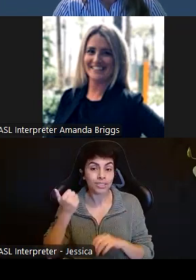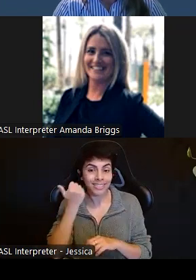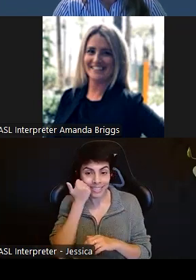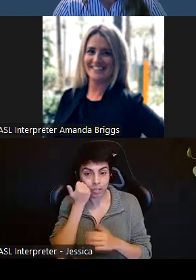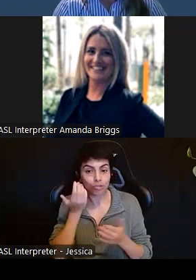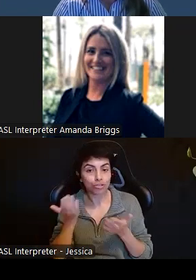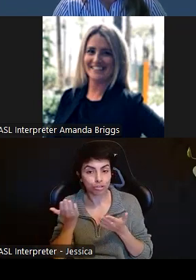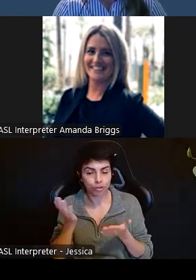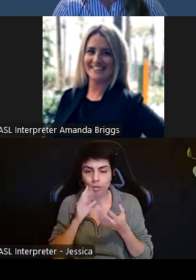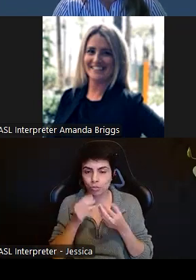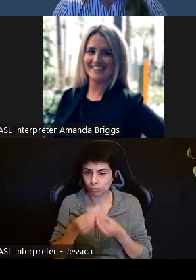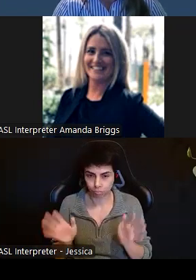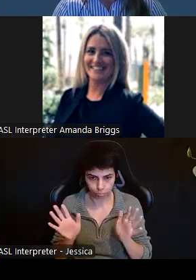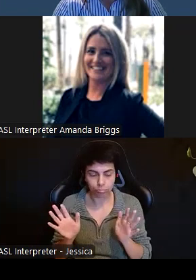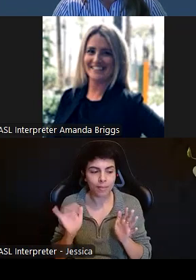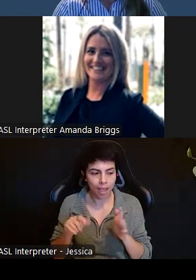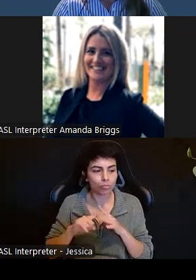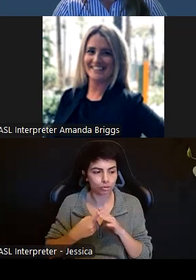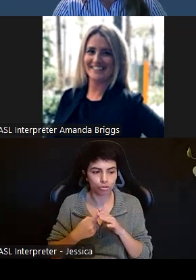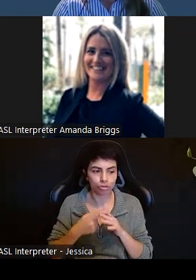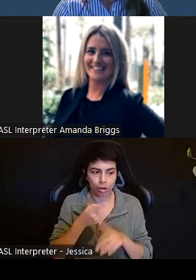on July 1st of 2026.